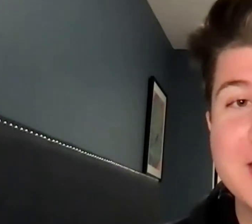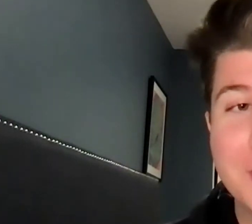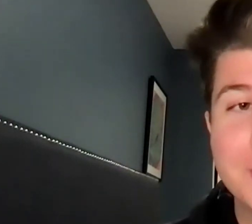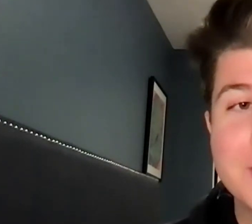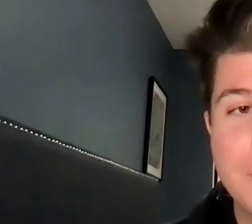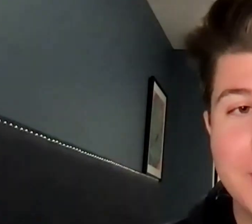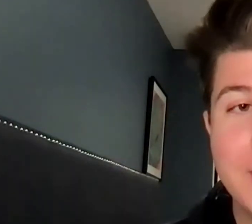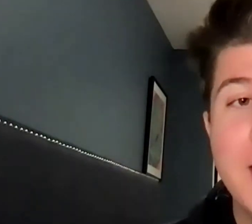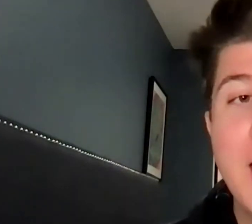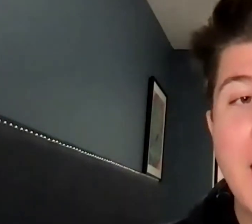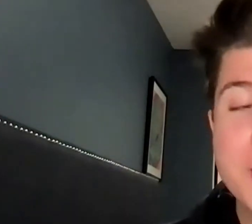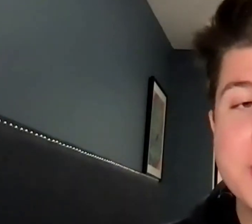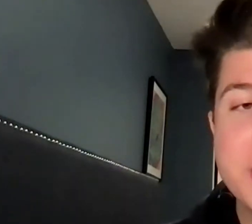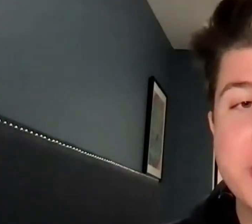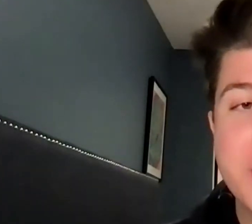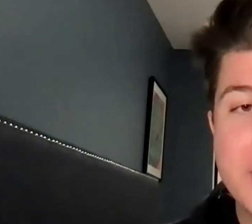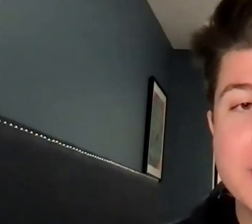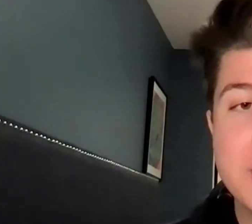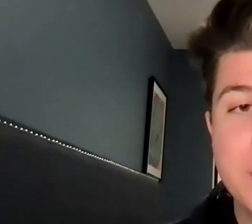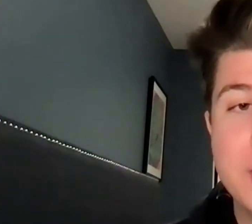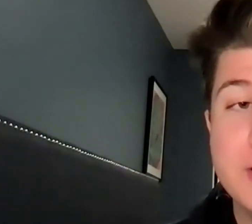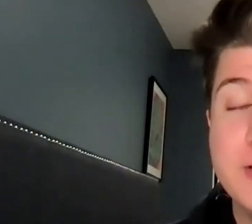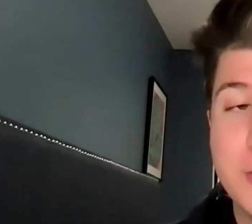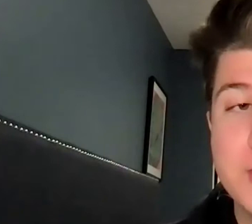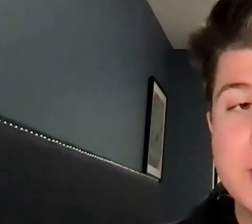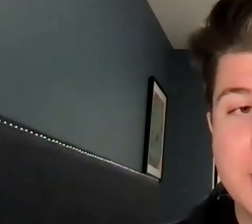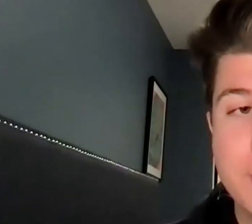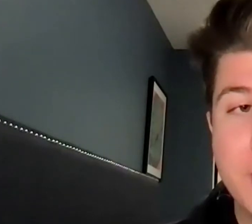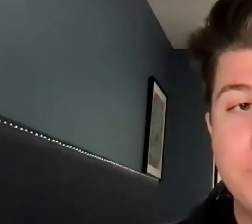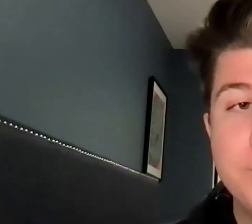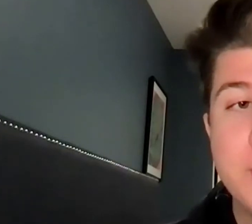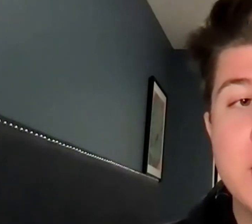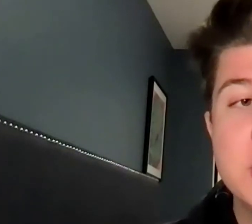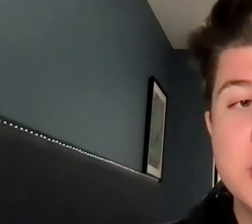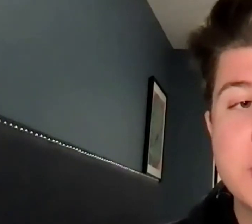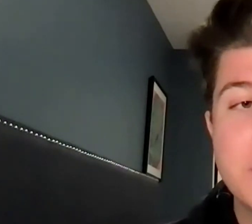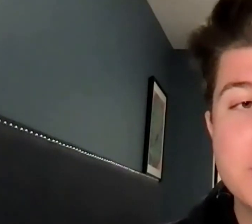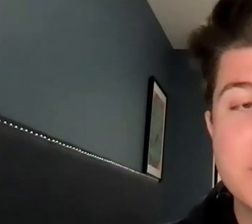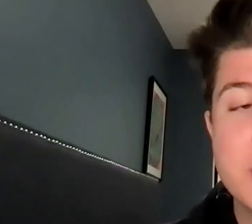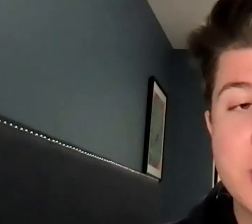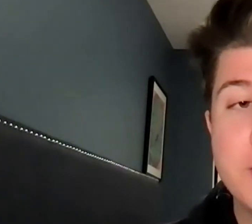general assembly house district 8 is located in northeast denver she serves as the chair of the